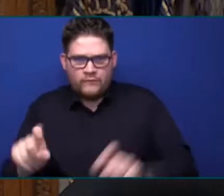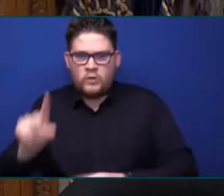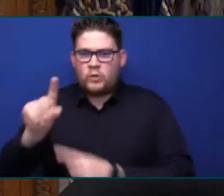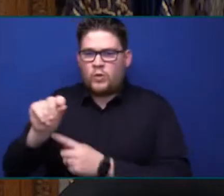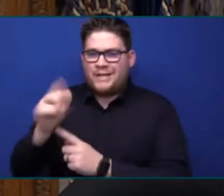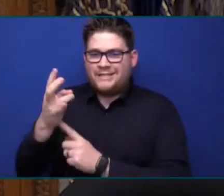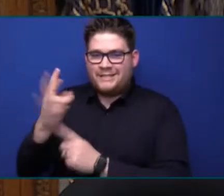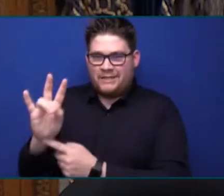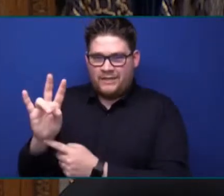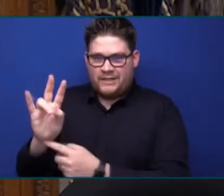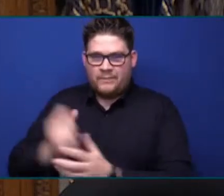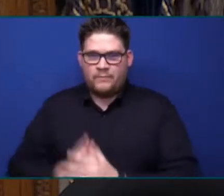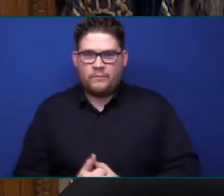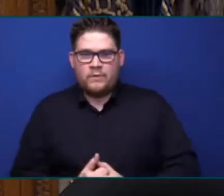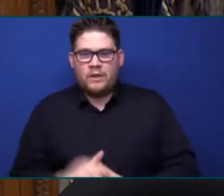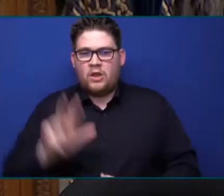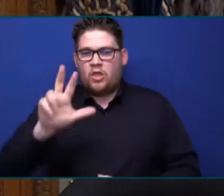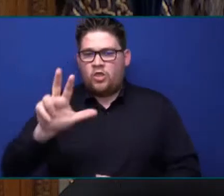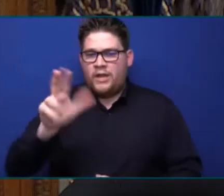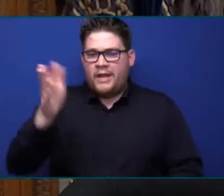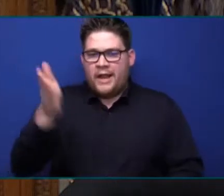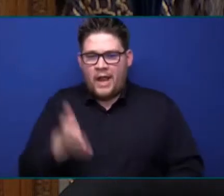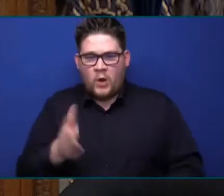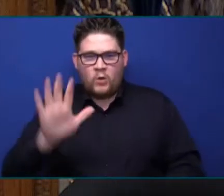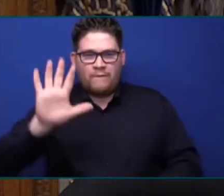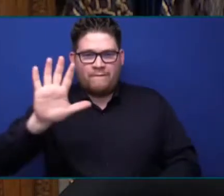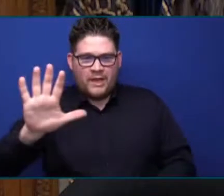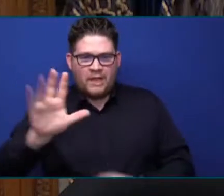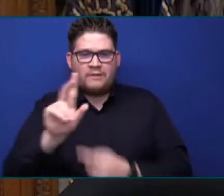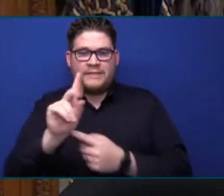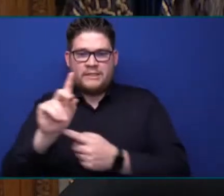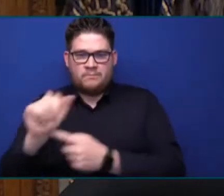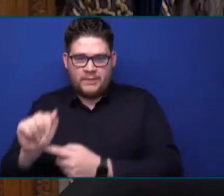do not fit the conventional view of disability as continuous and unchanging.